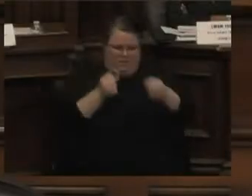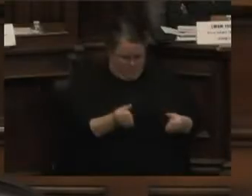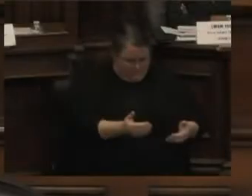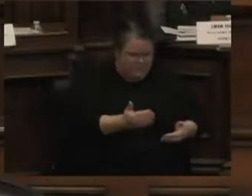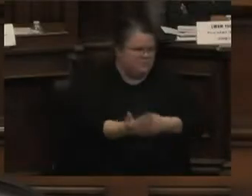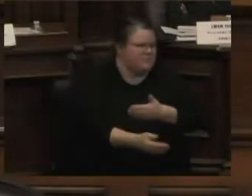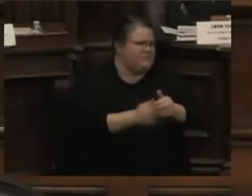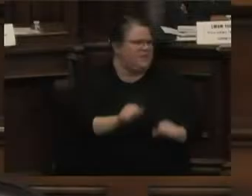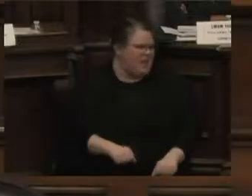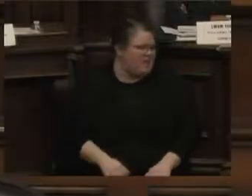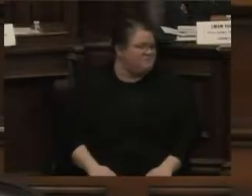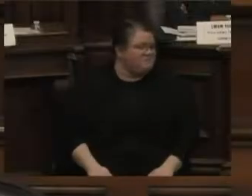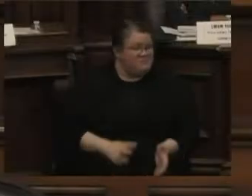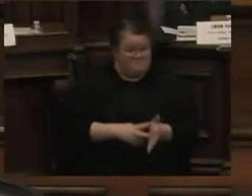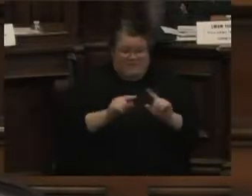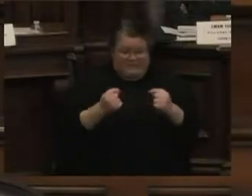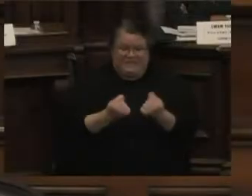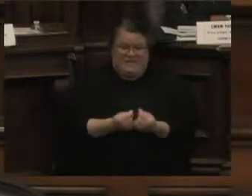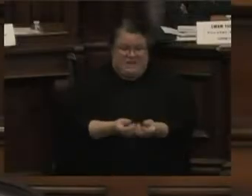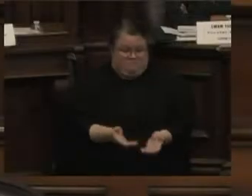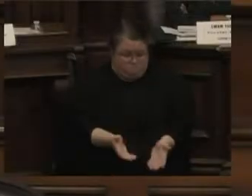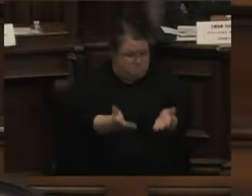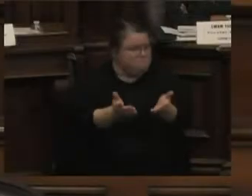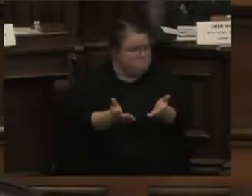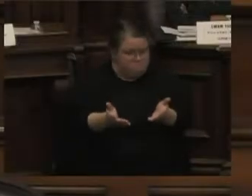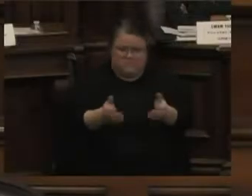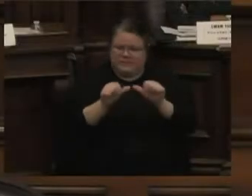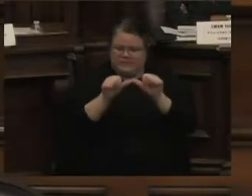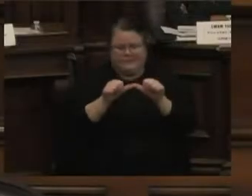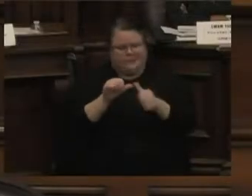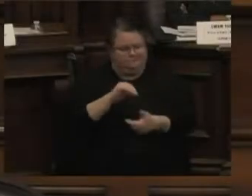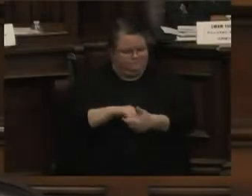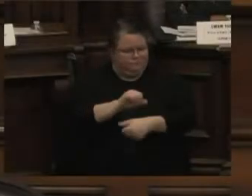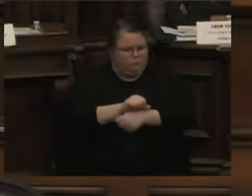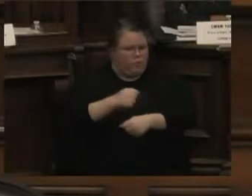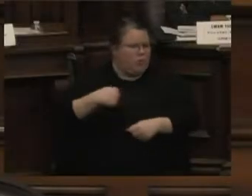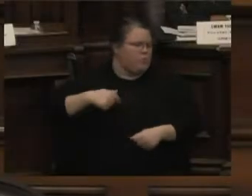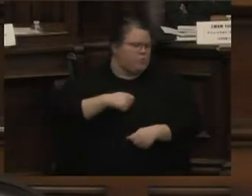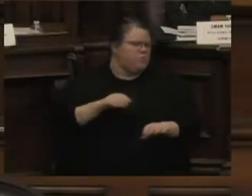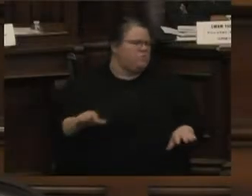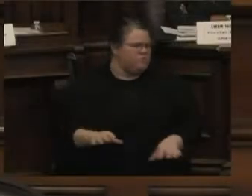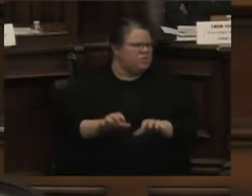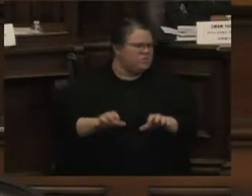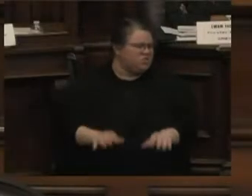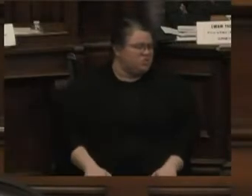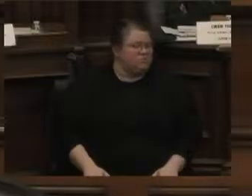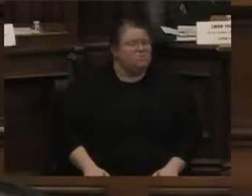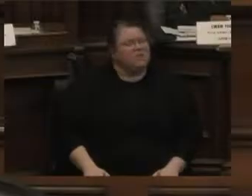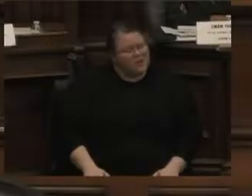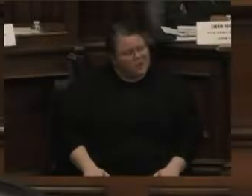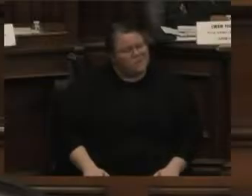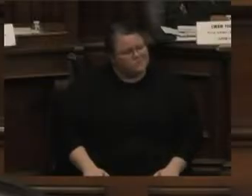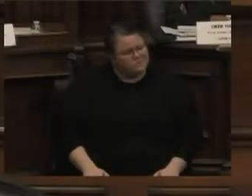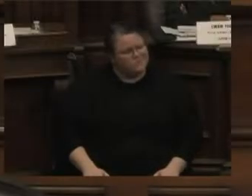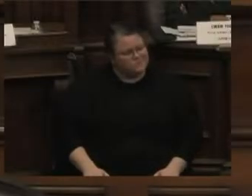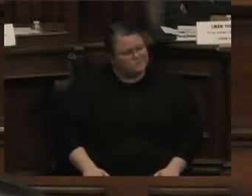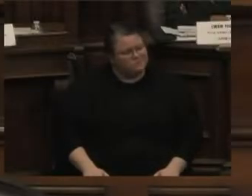our powers, we will be able to